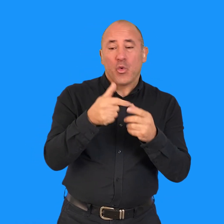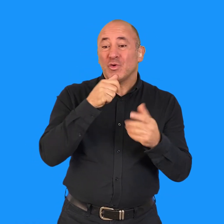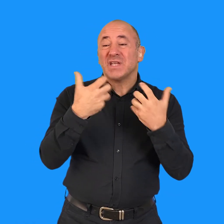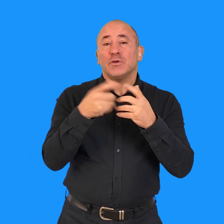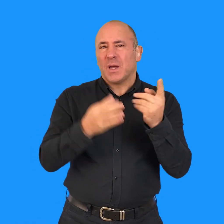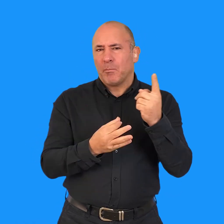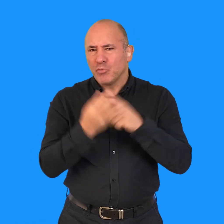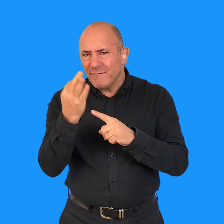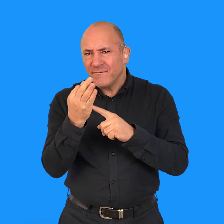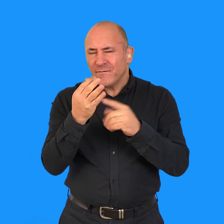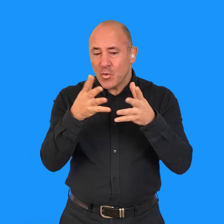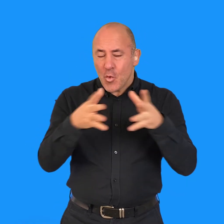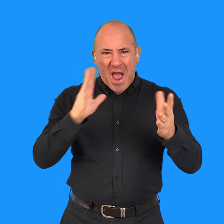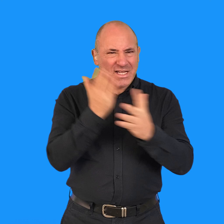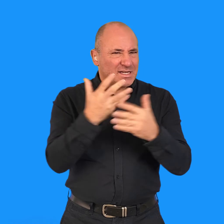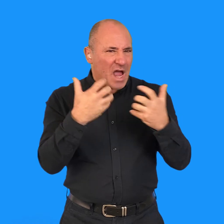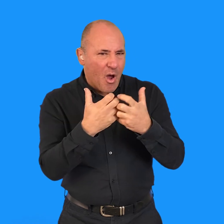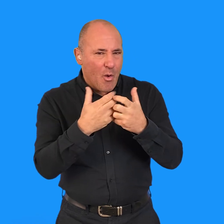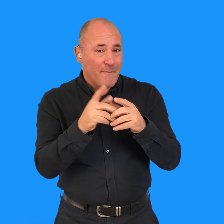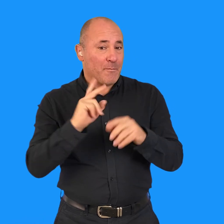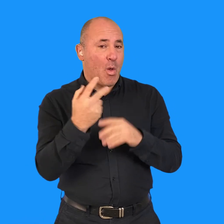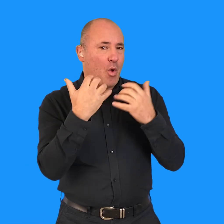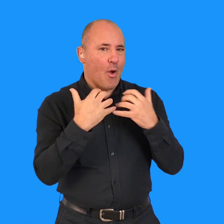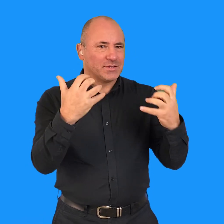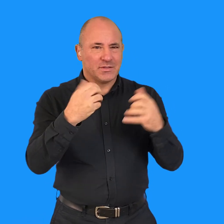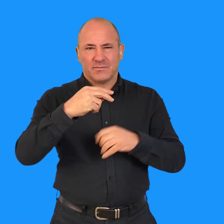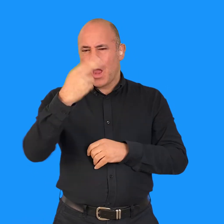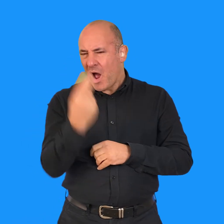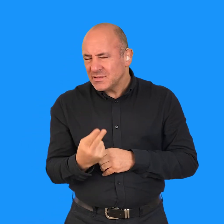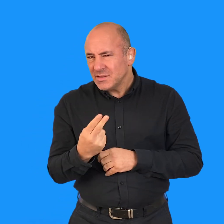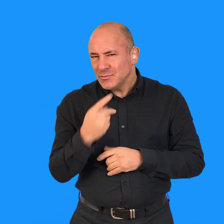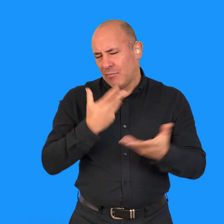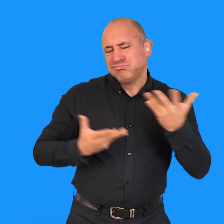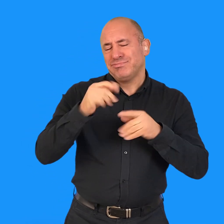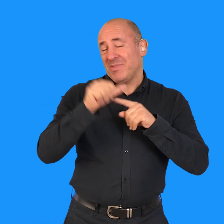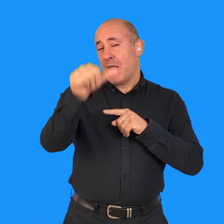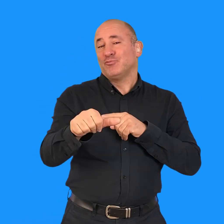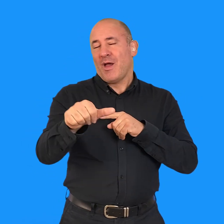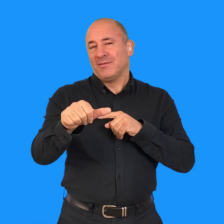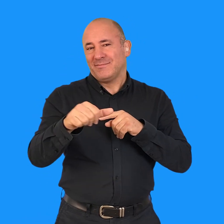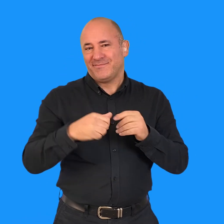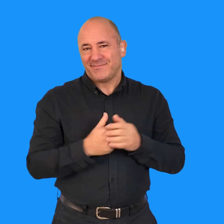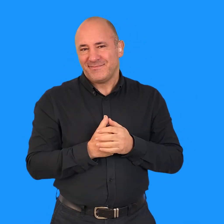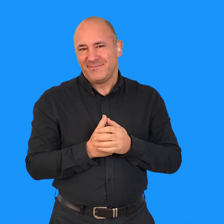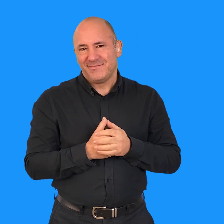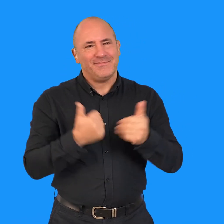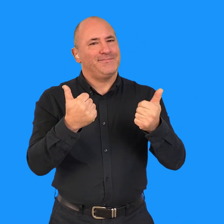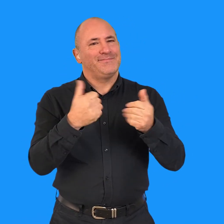and if they use technology to improve and enhance access, both for audiences and artists way.